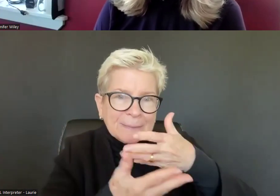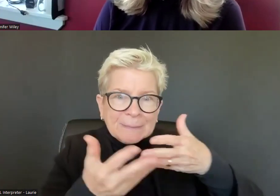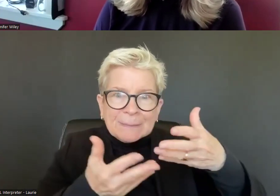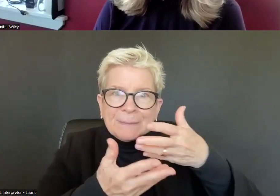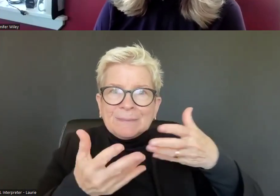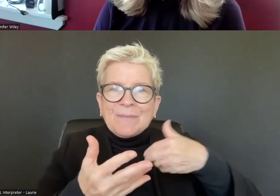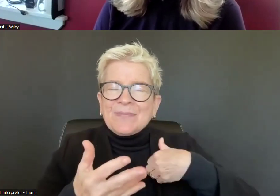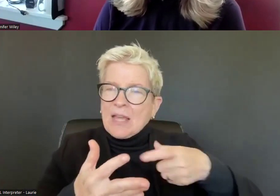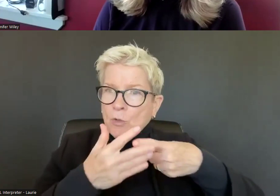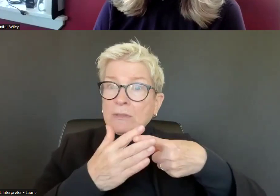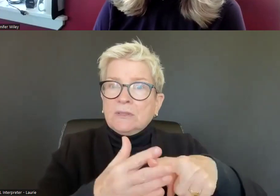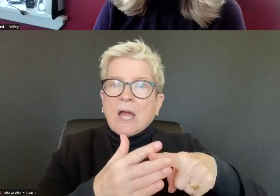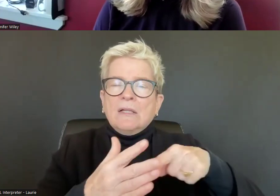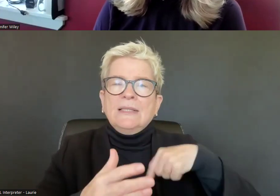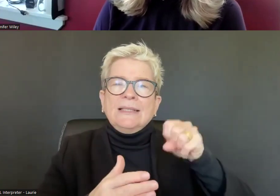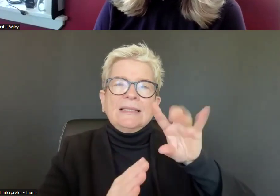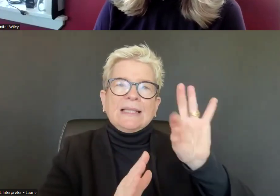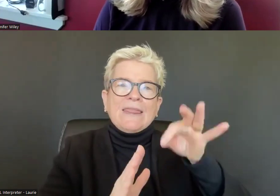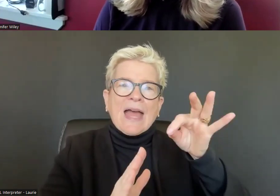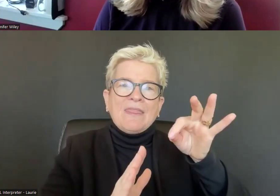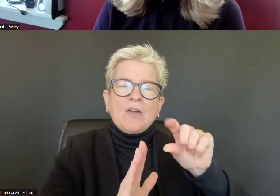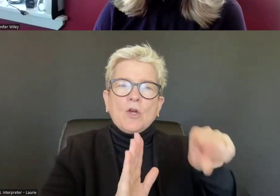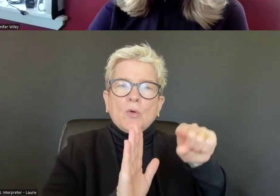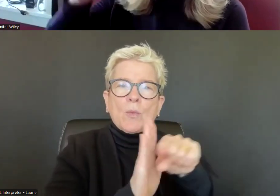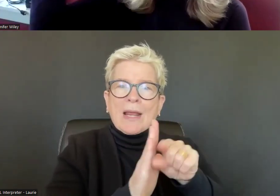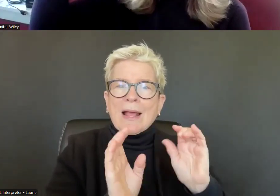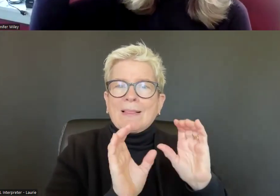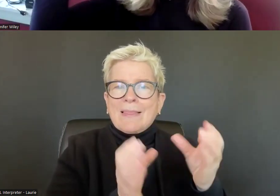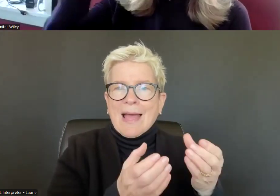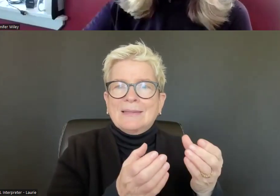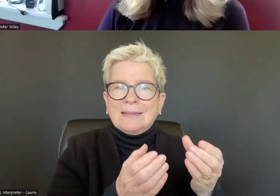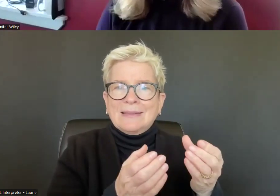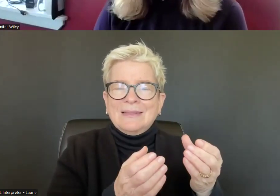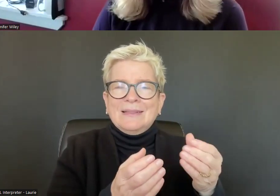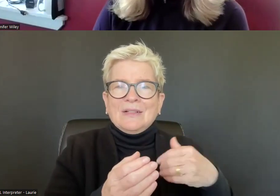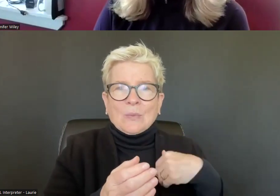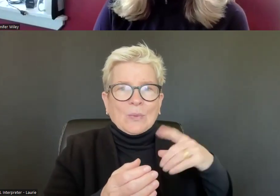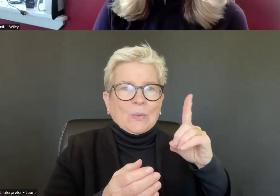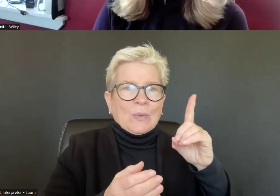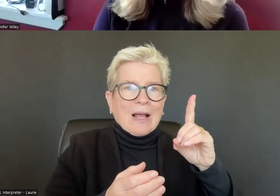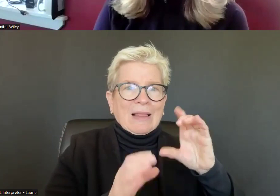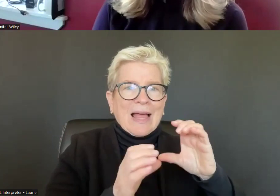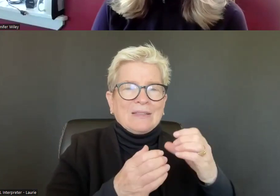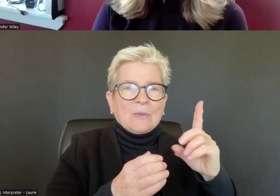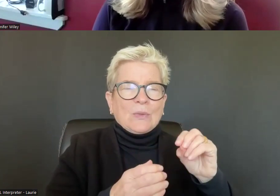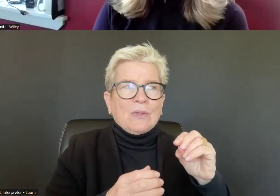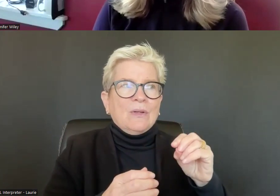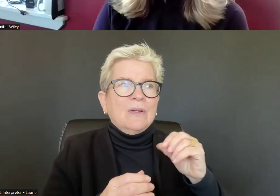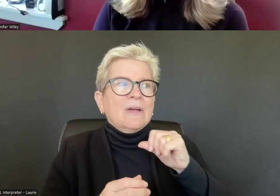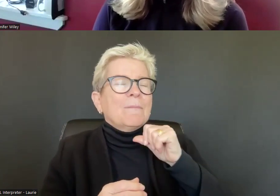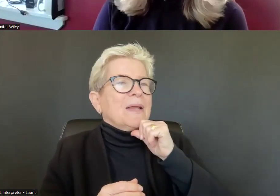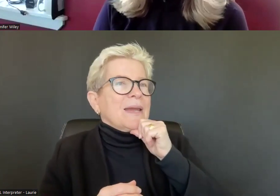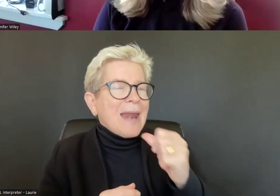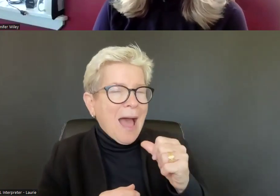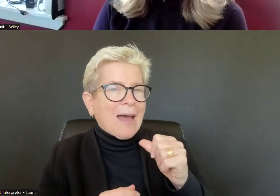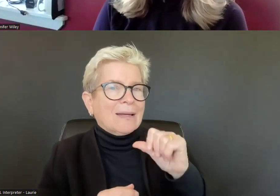we do have our the ninth grade class that we do not do ninth grade only lunches but